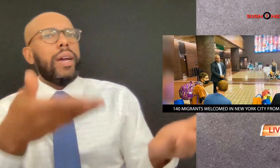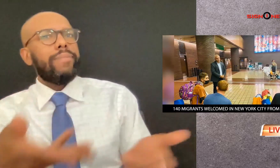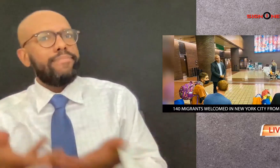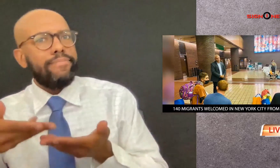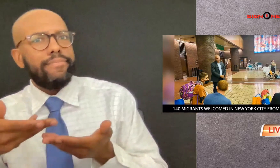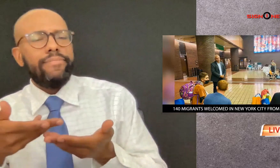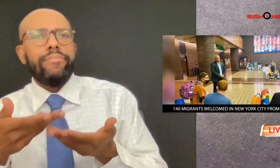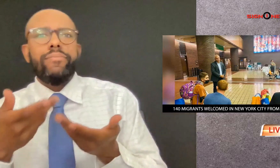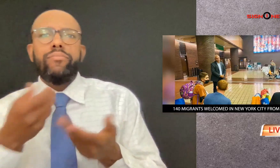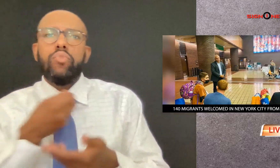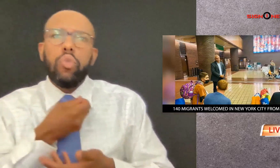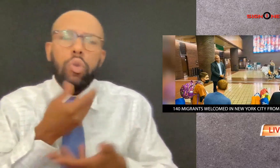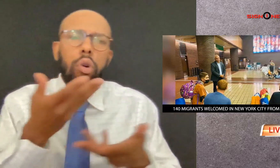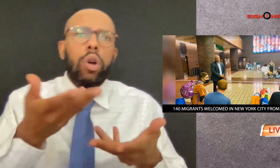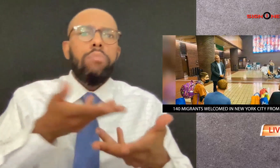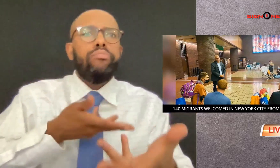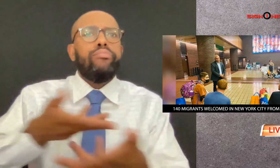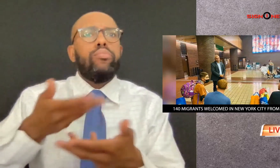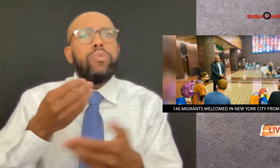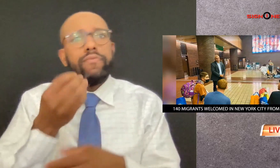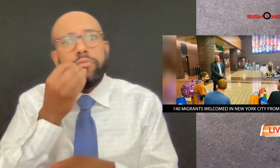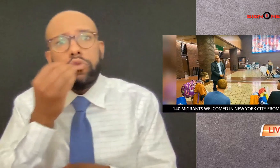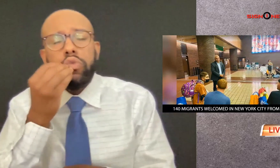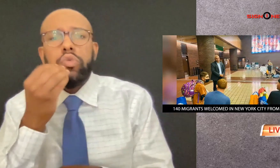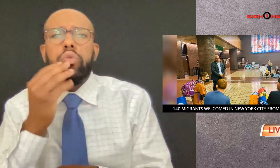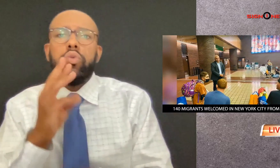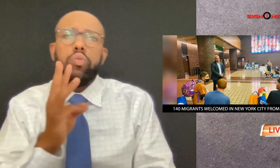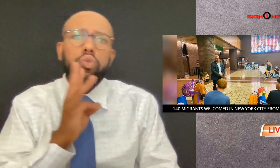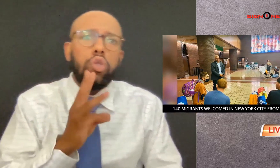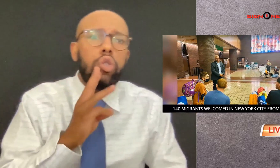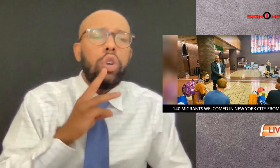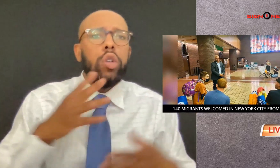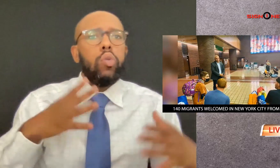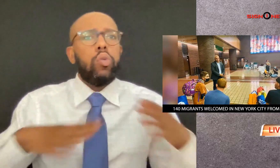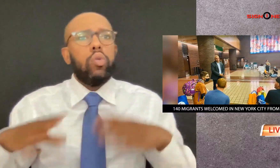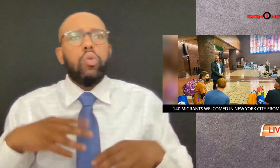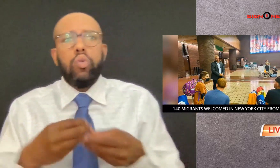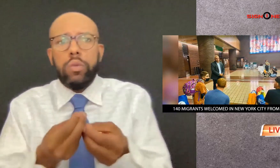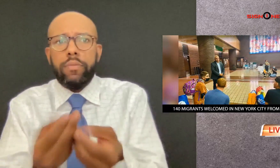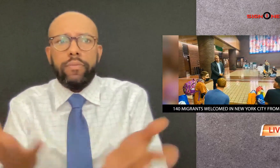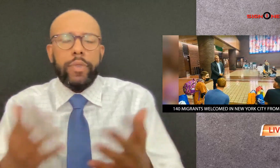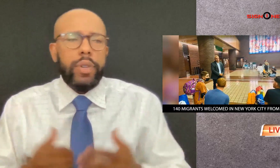While they may not be welcome in Texas, volunteers in New York greeted them warmly with food,